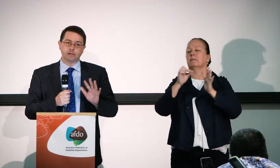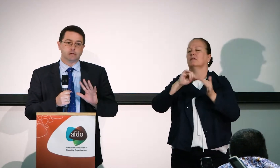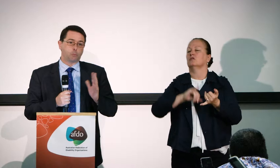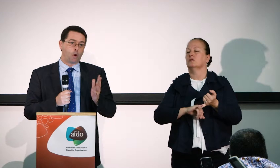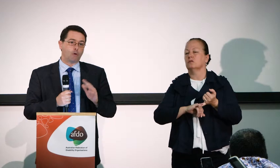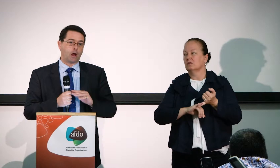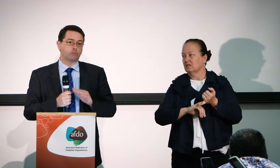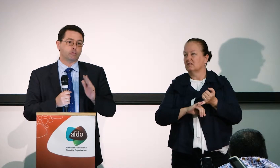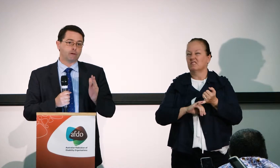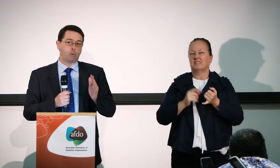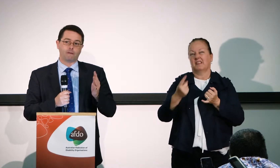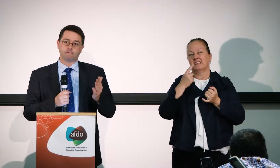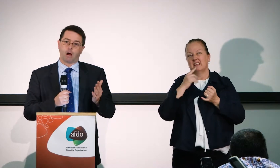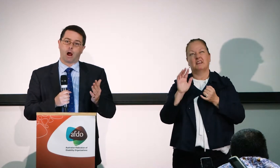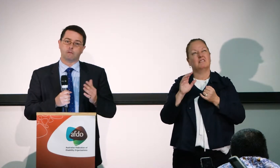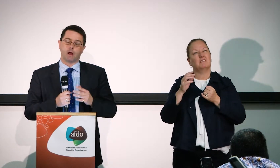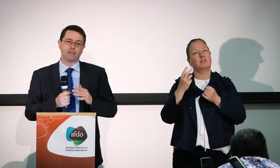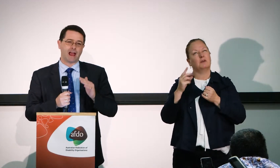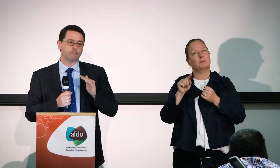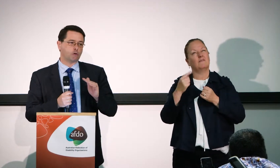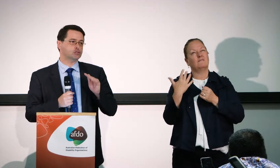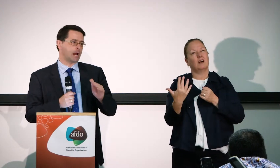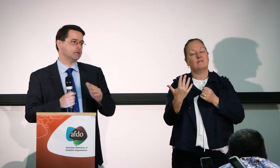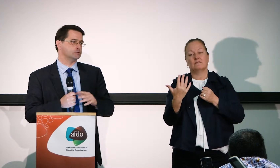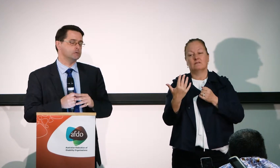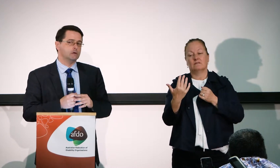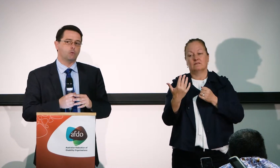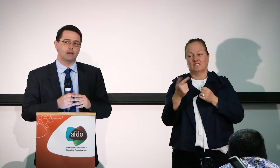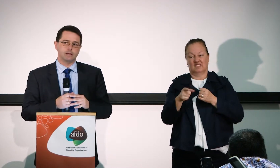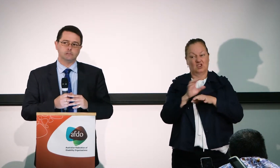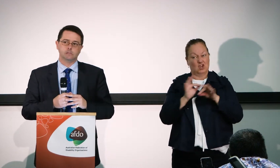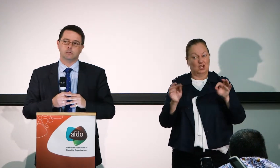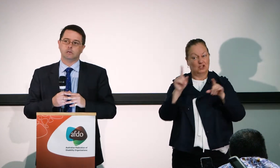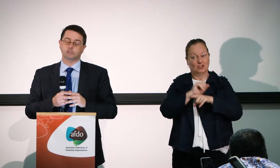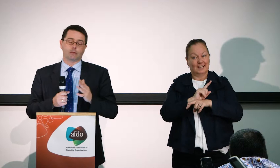last figures were around 3.5 And they have not changed for at least, sorry, since.